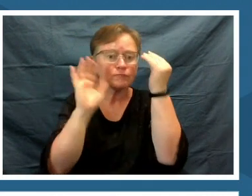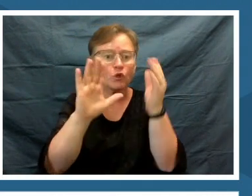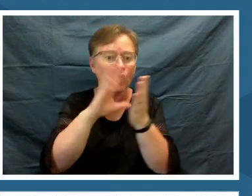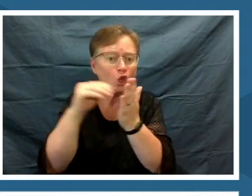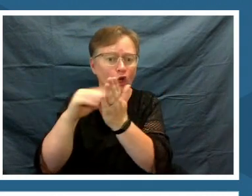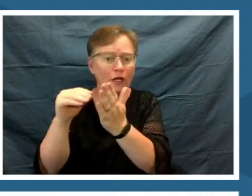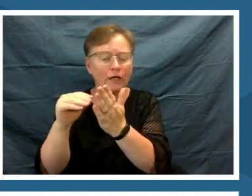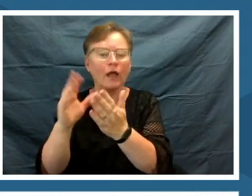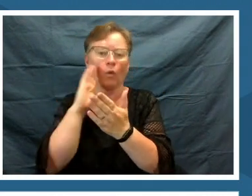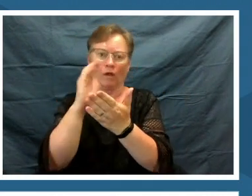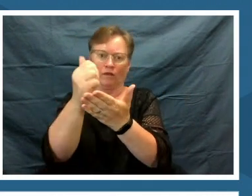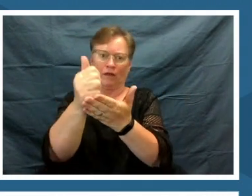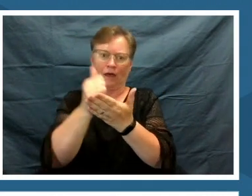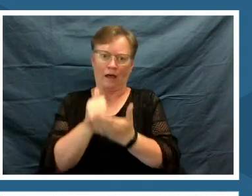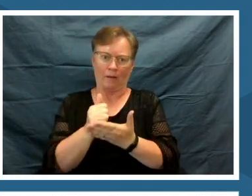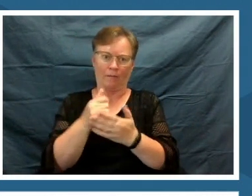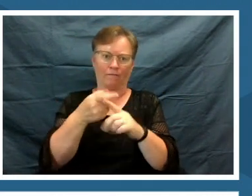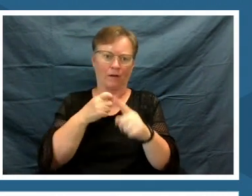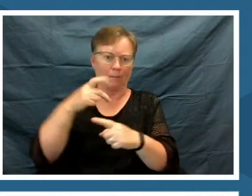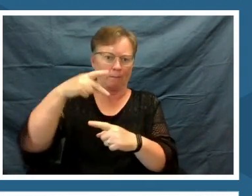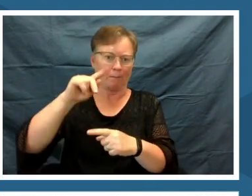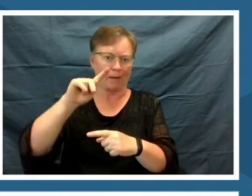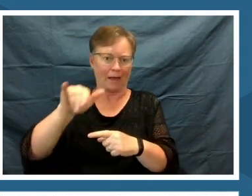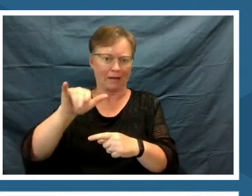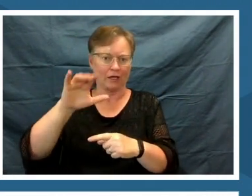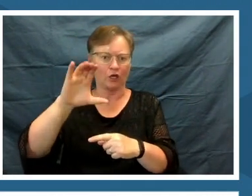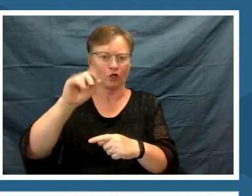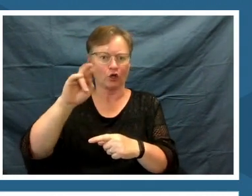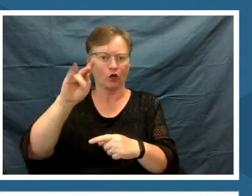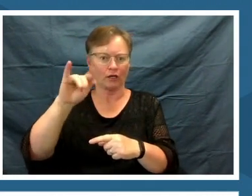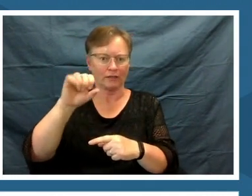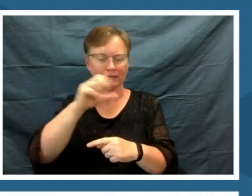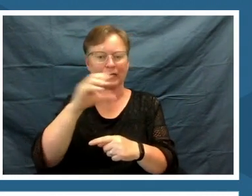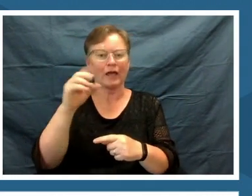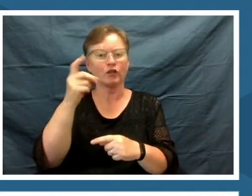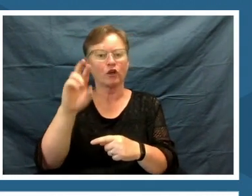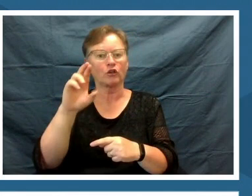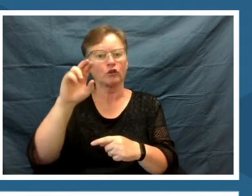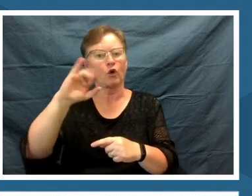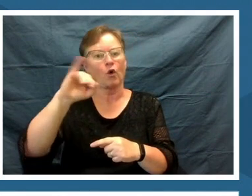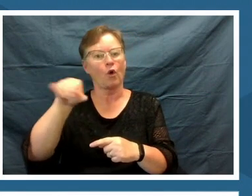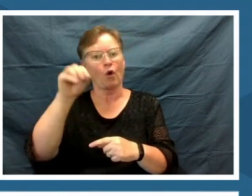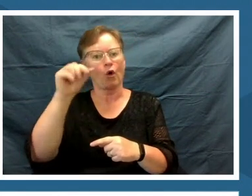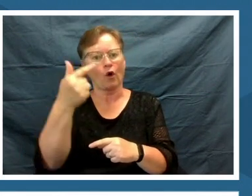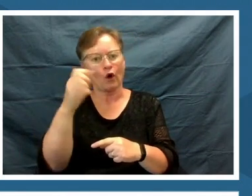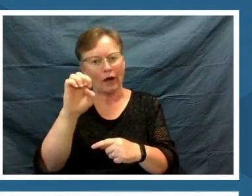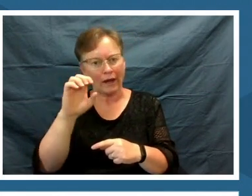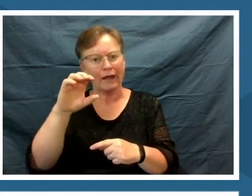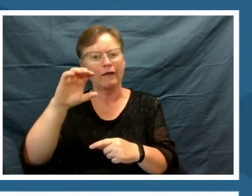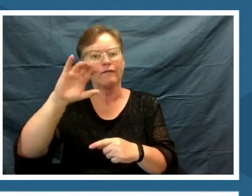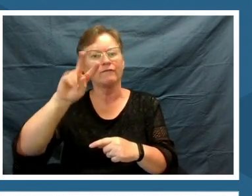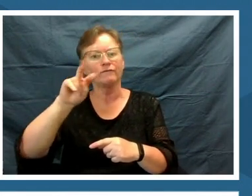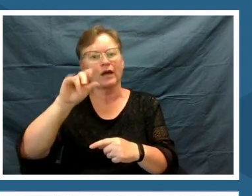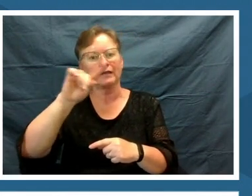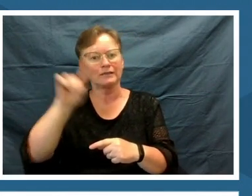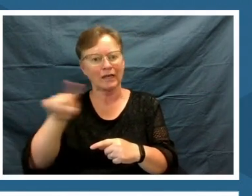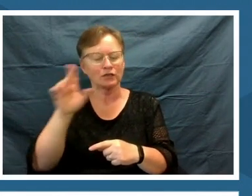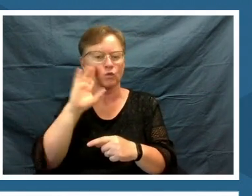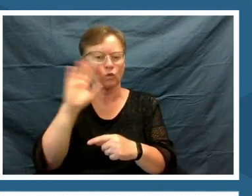department of education and then dr jorge valdez will close us out